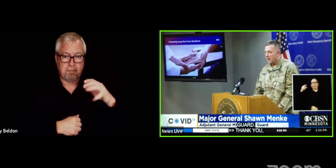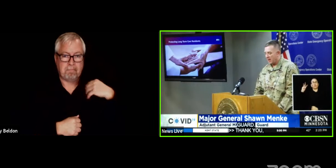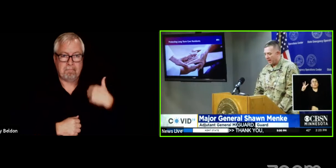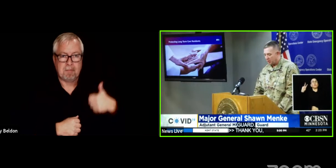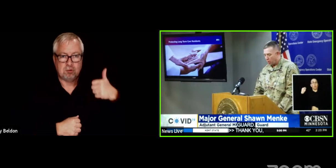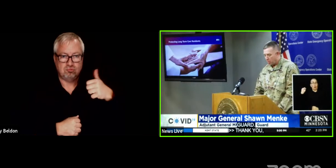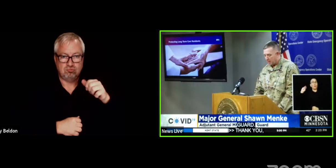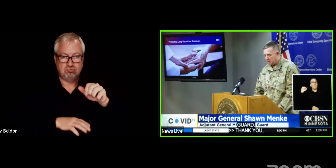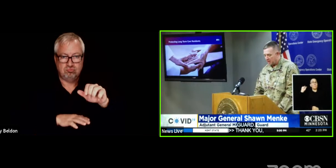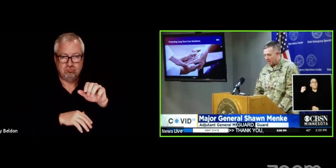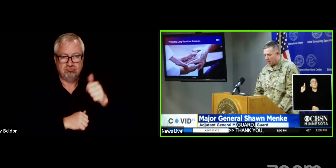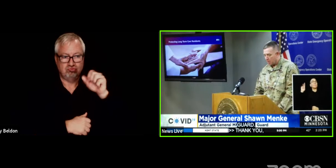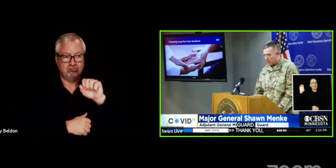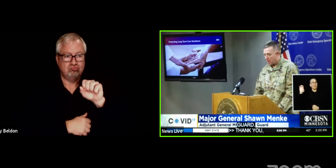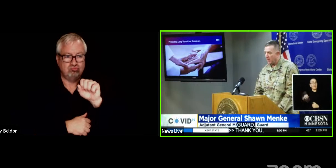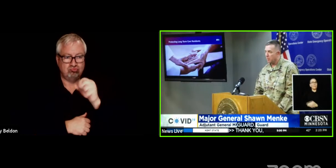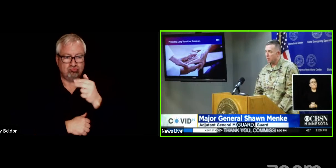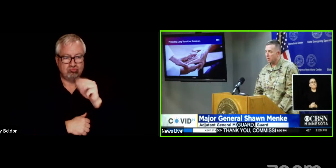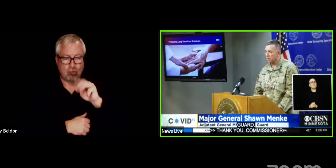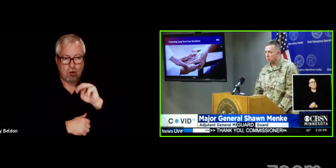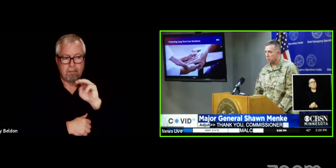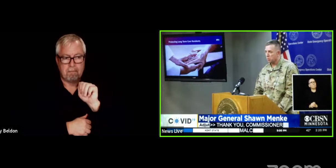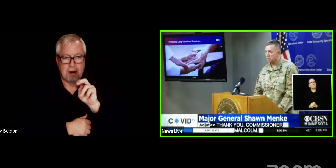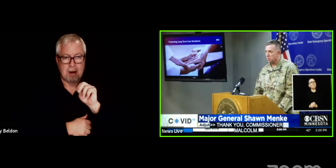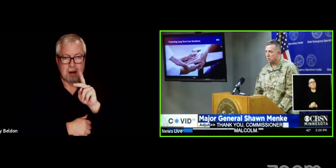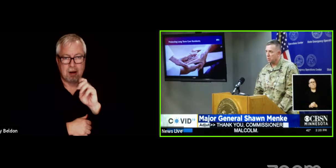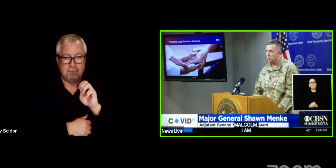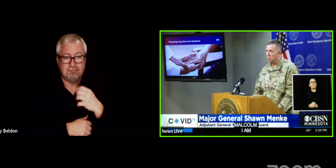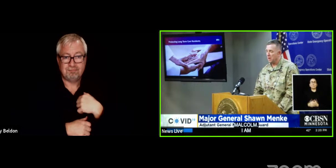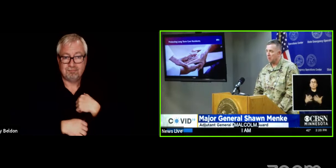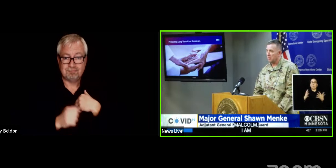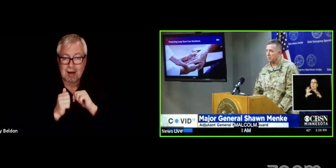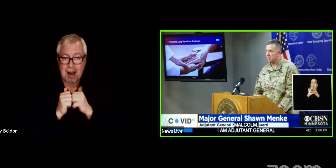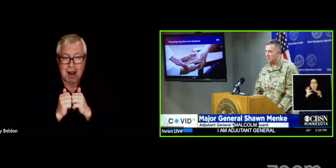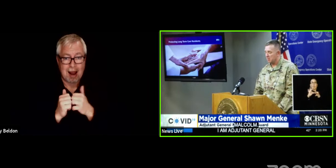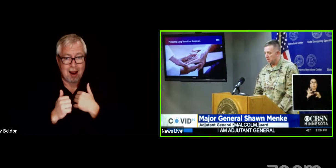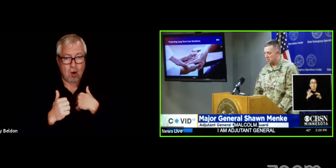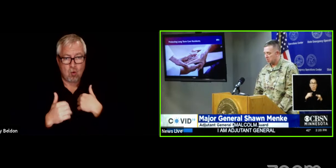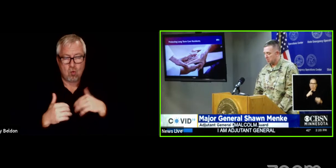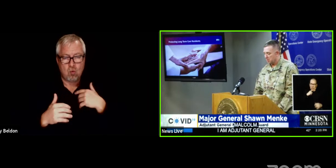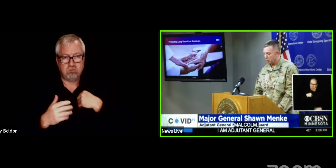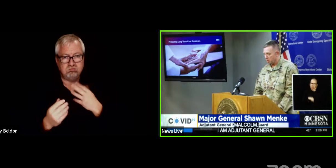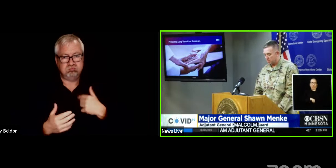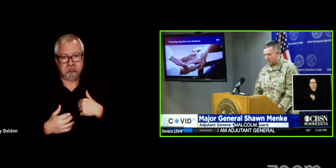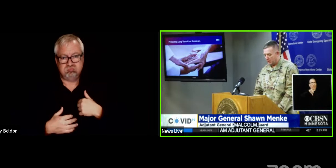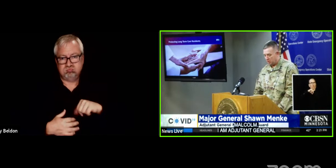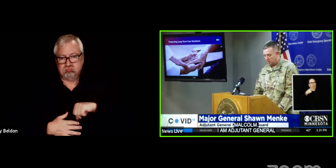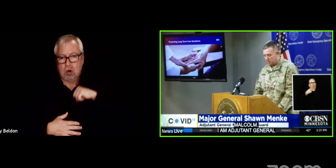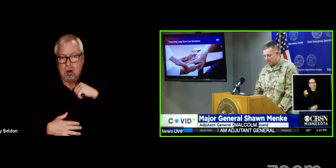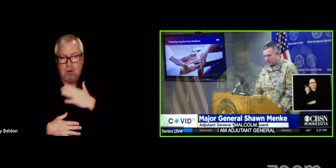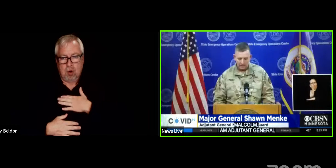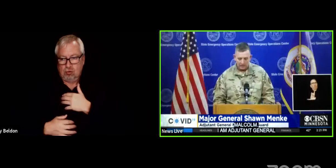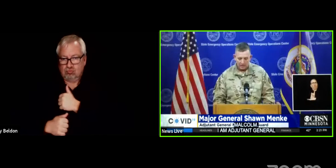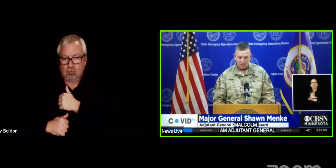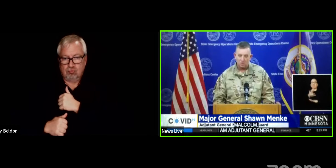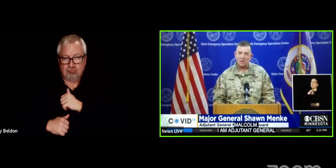I WOULD LIKE TO OPEN BY SAYING HOW PROUD I AM FOR WHAT OUR SOLDIERS DUE NOT ONLY FOR THE STATE OF MINNESOTA BUT ALSO FOR THE NATION. TO SAY THAT